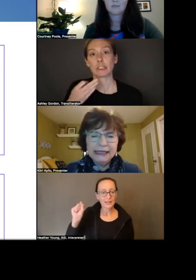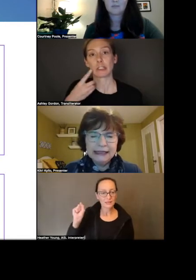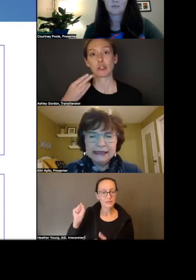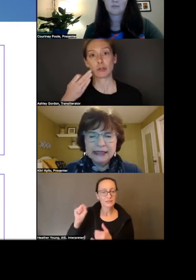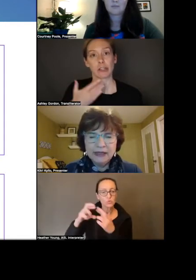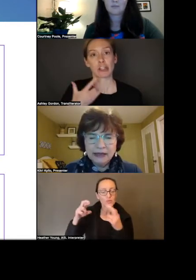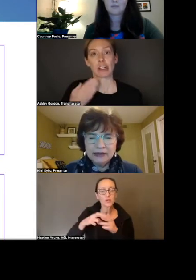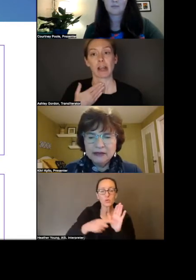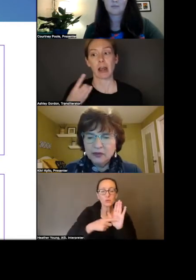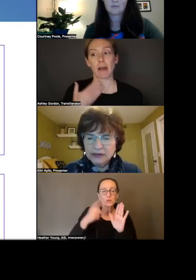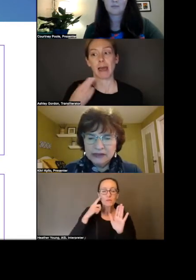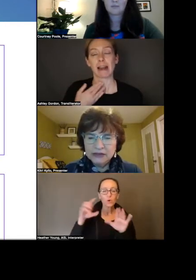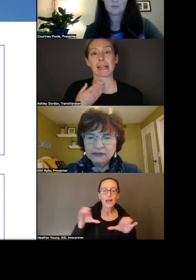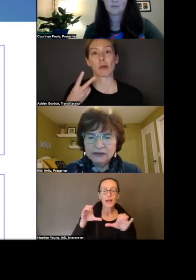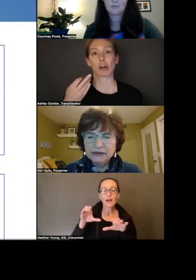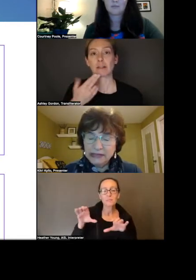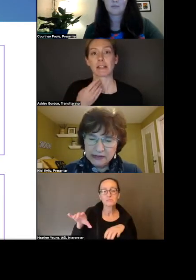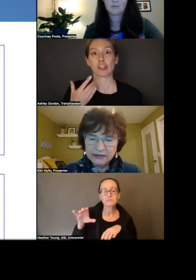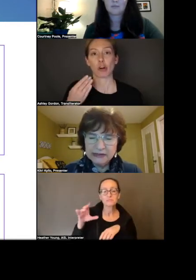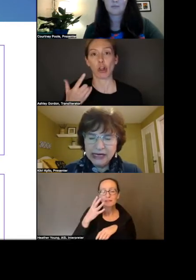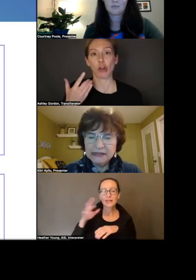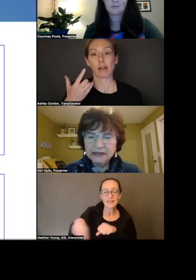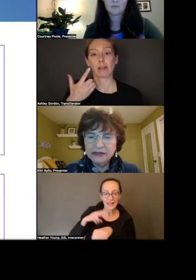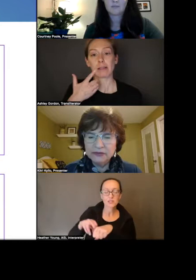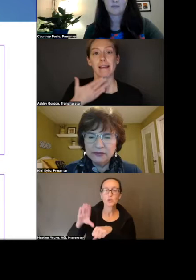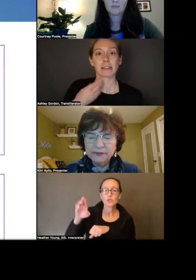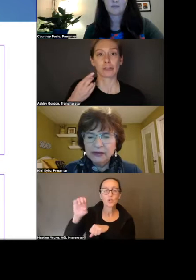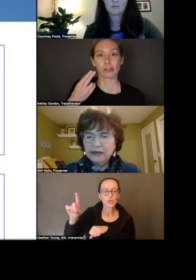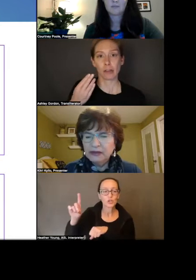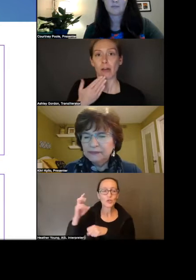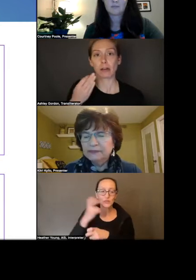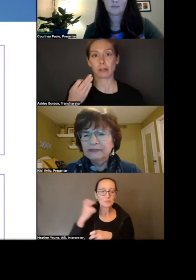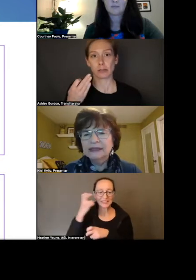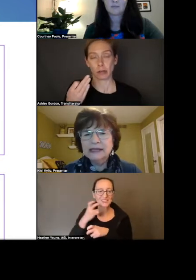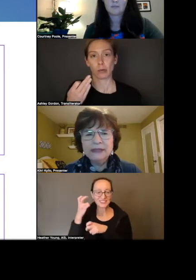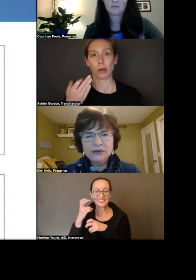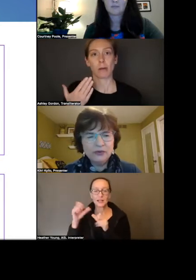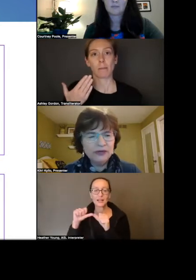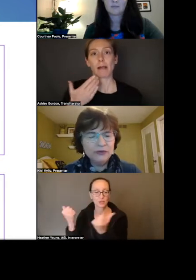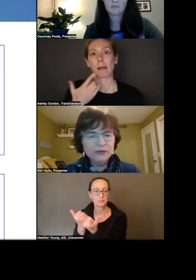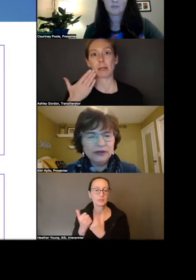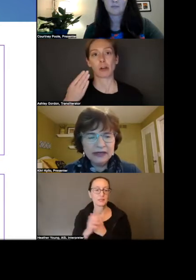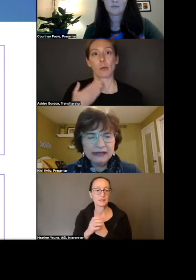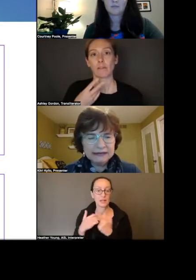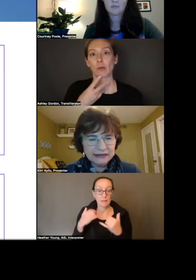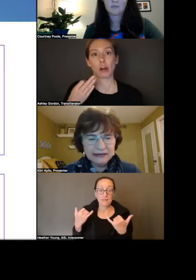and I'm the acting organizational liaison, also. Let me know if you are not seeing